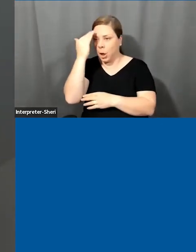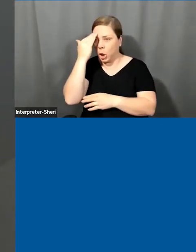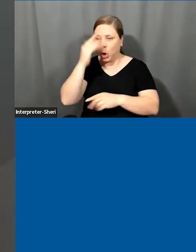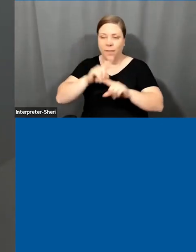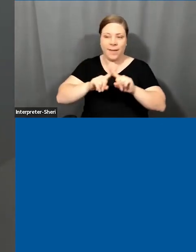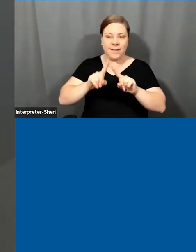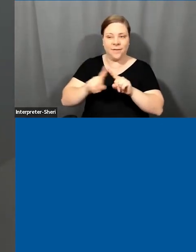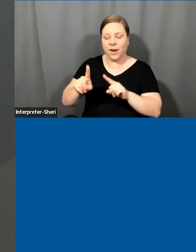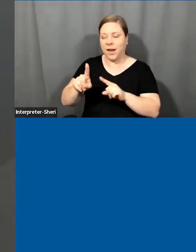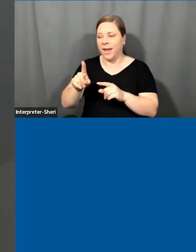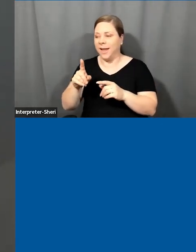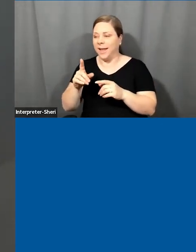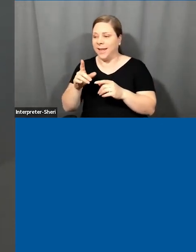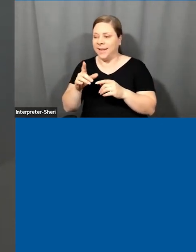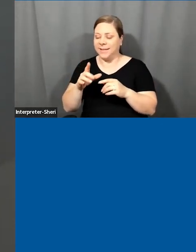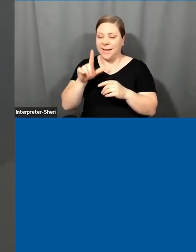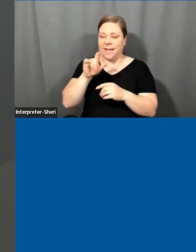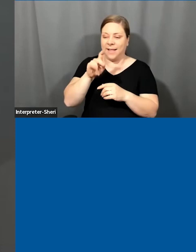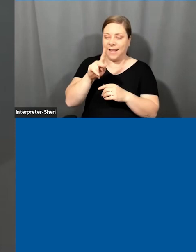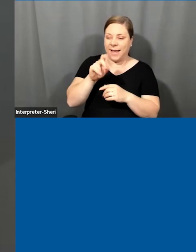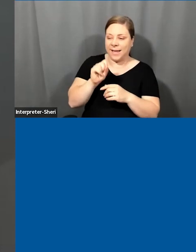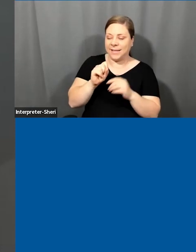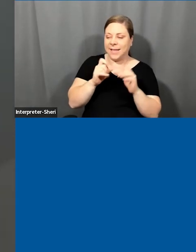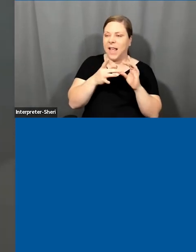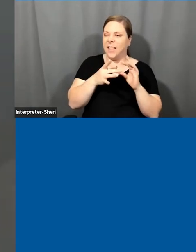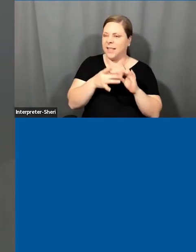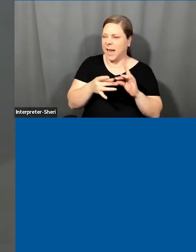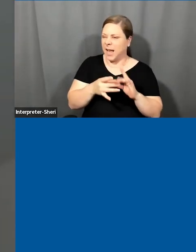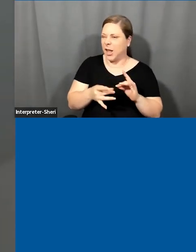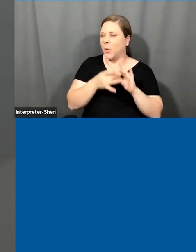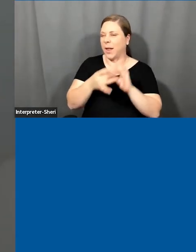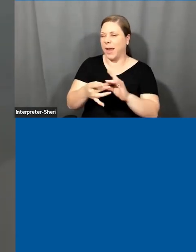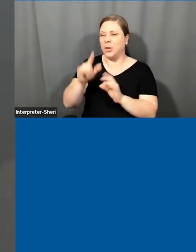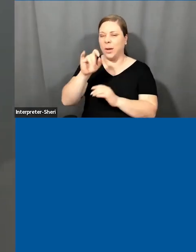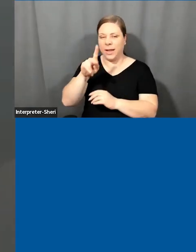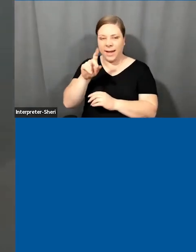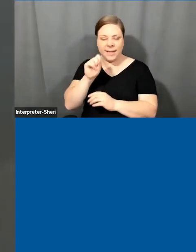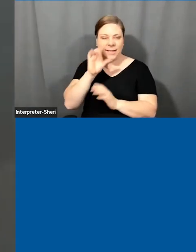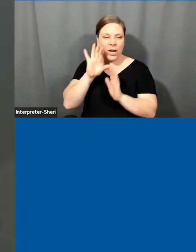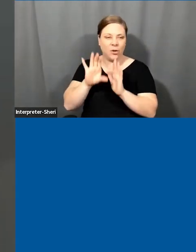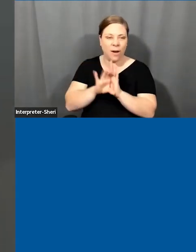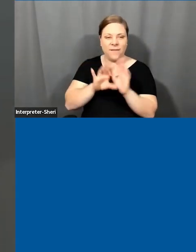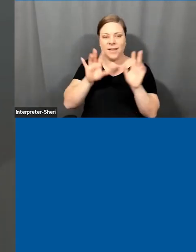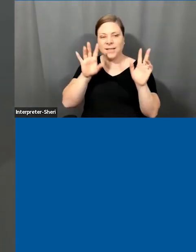of links and headings and graphics. That's the way that you can actually use the screen reader to test.